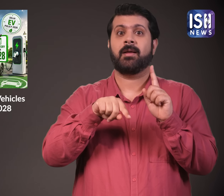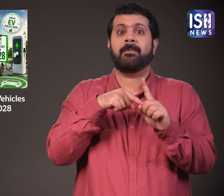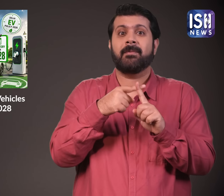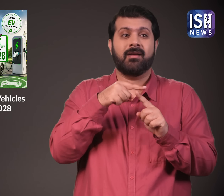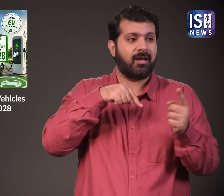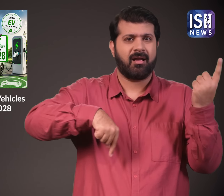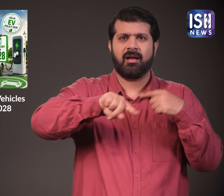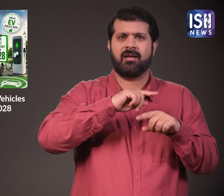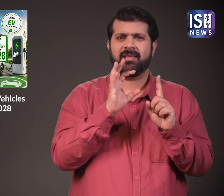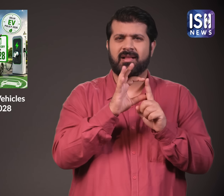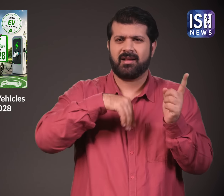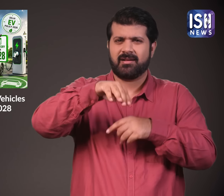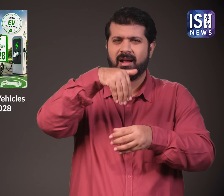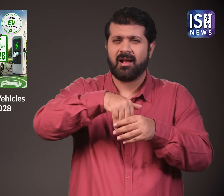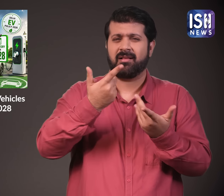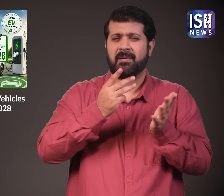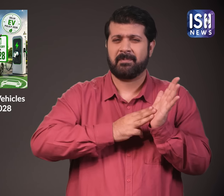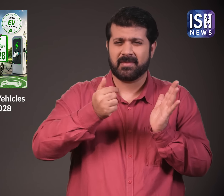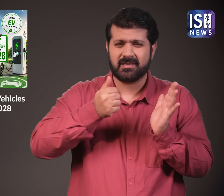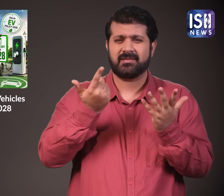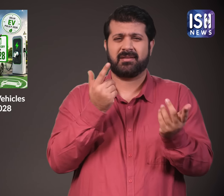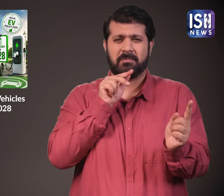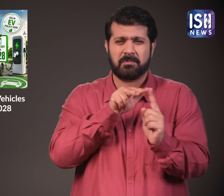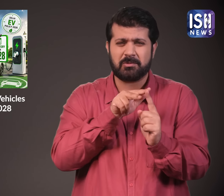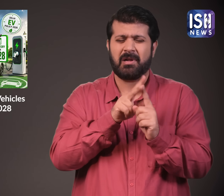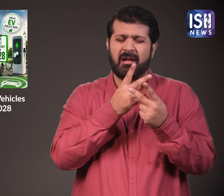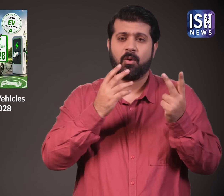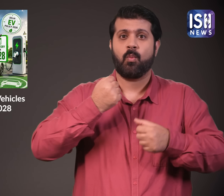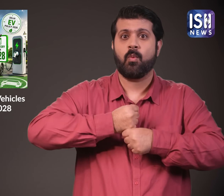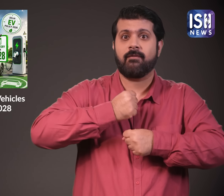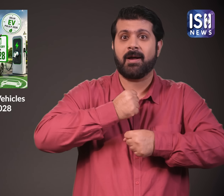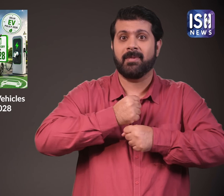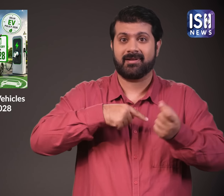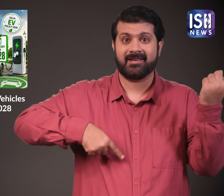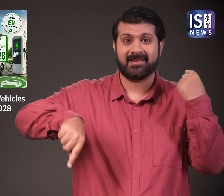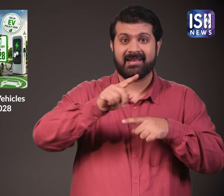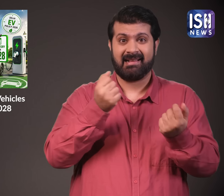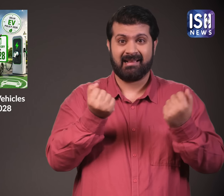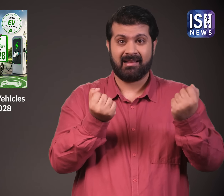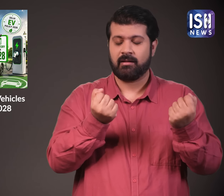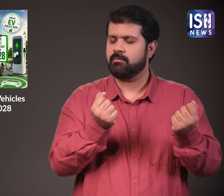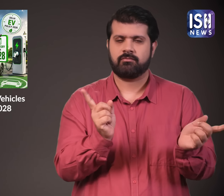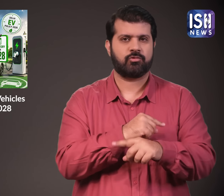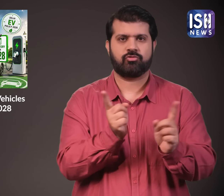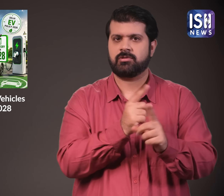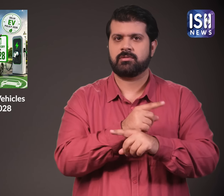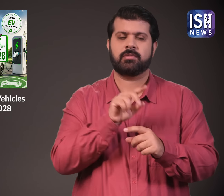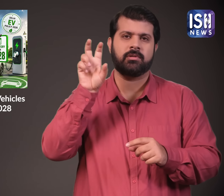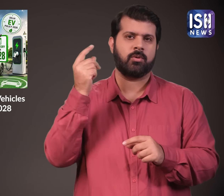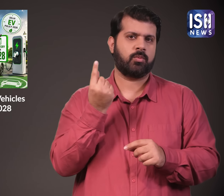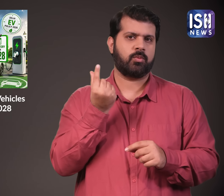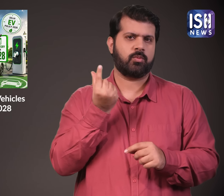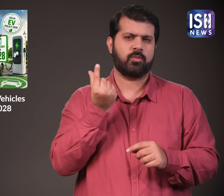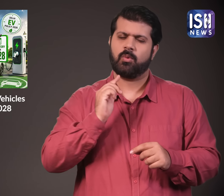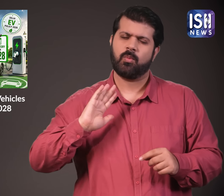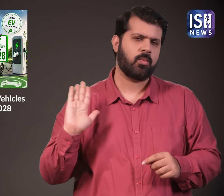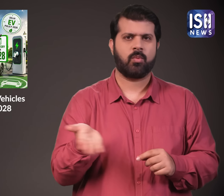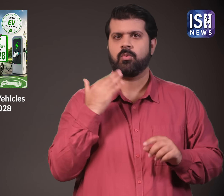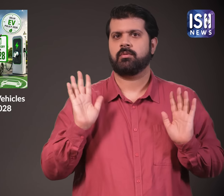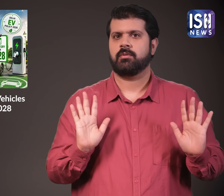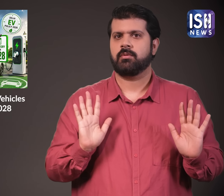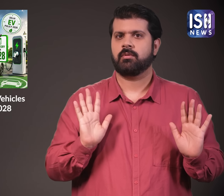The government will also gradually replace many of its own vehicles with EVs.